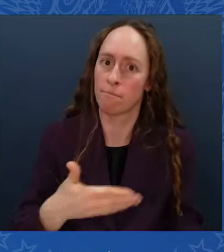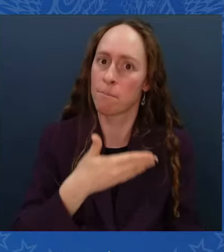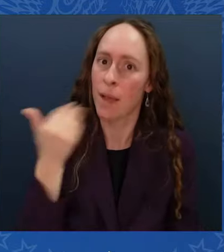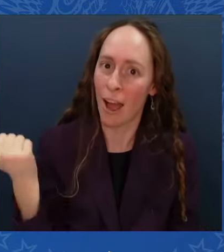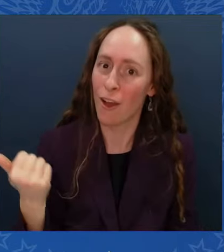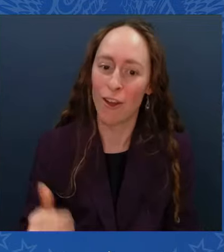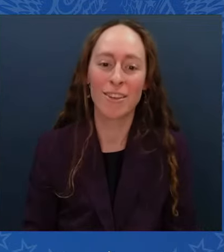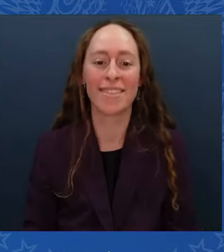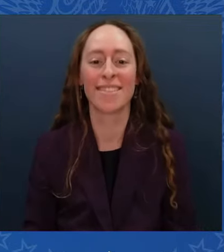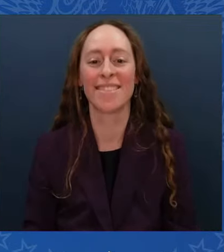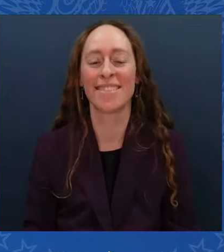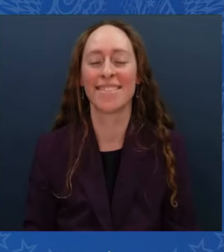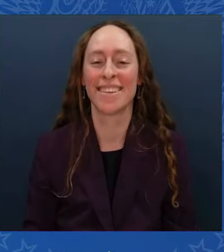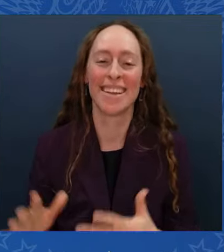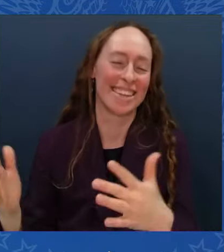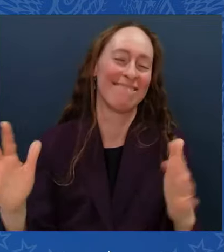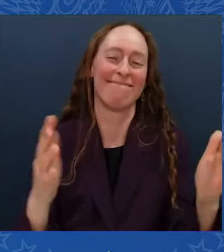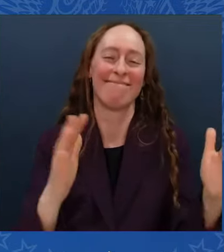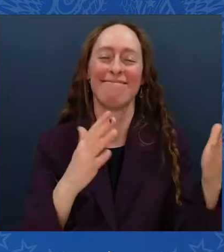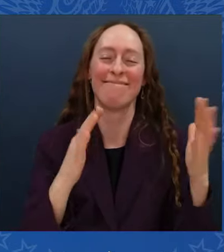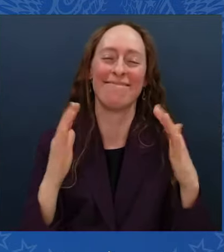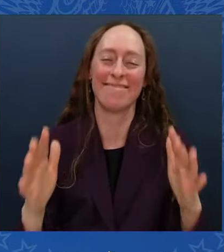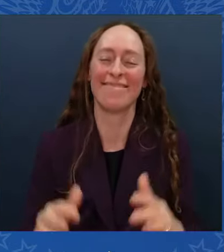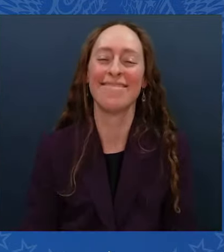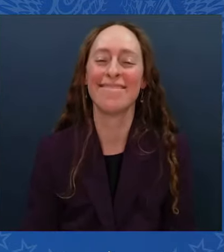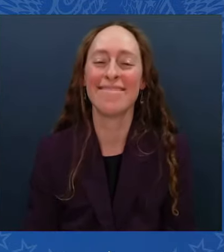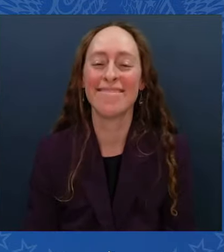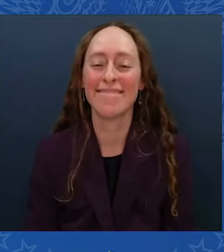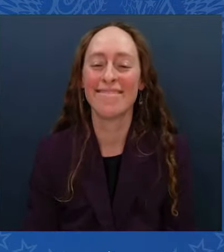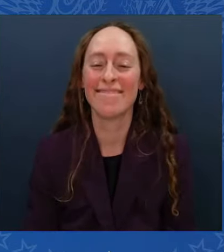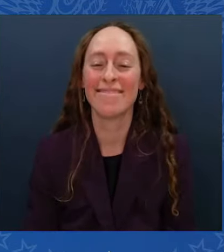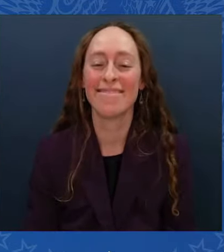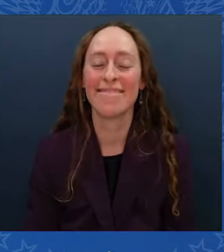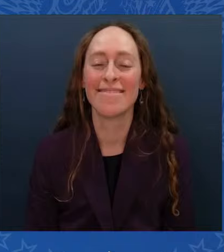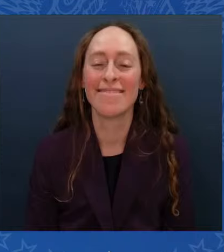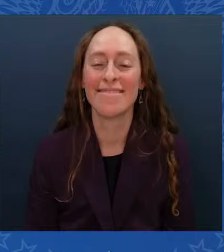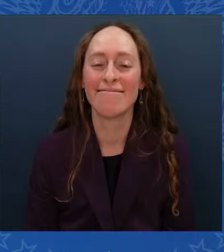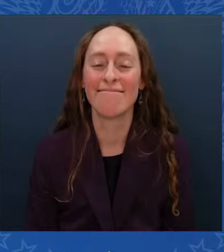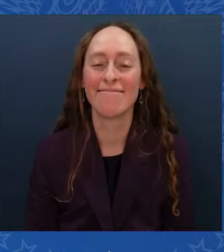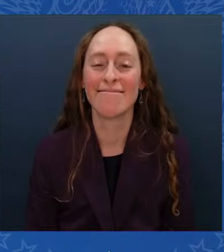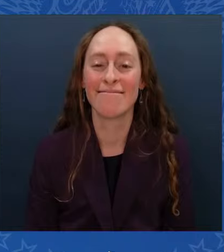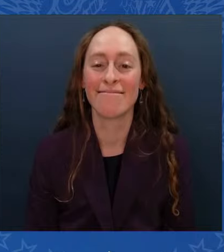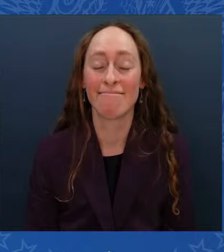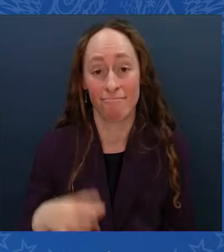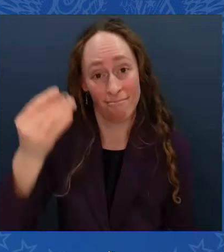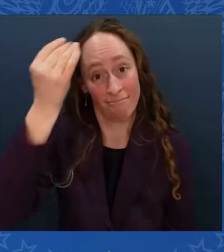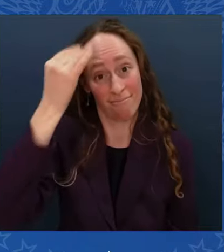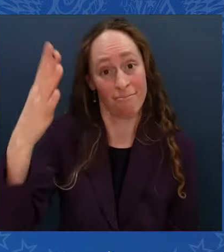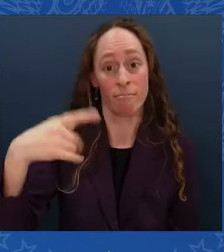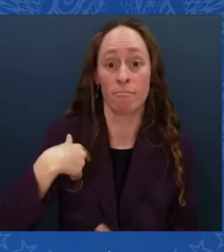Look, let me close with this. This is -- kind of relief can be life-changing for individuals and for their families.